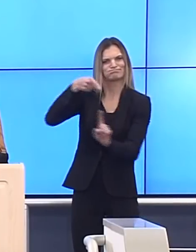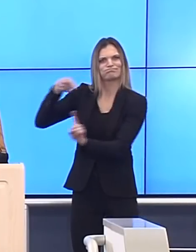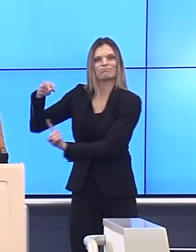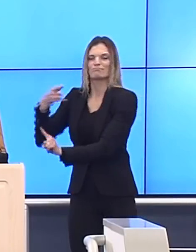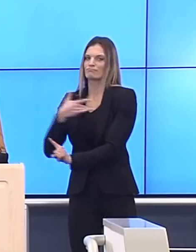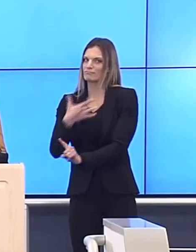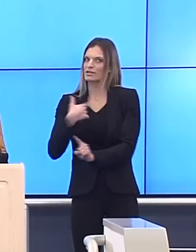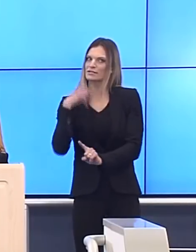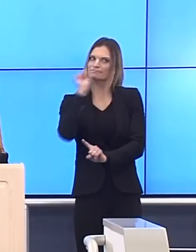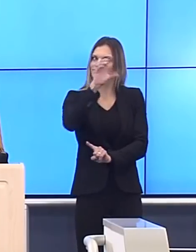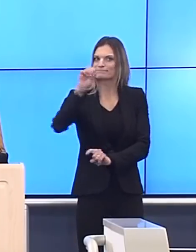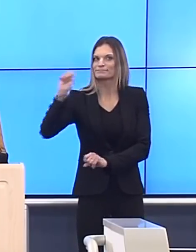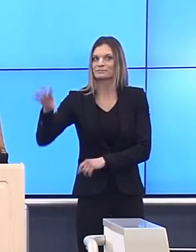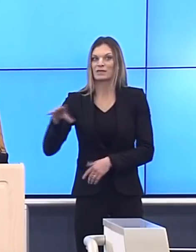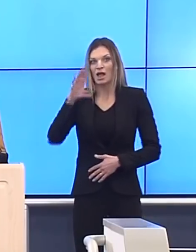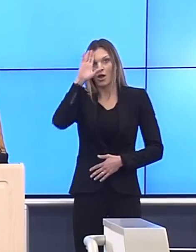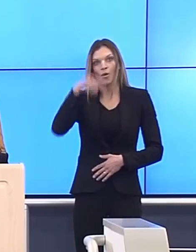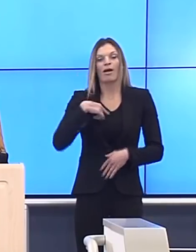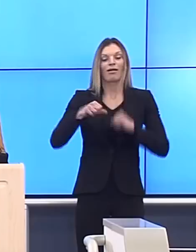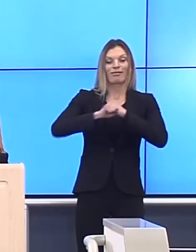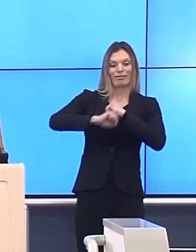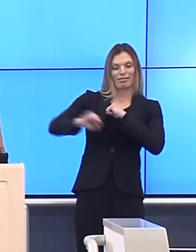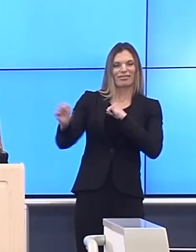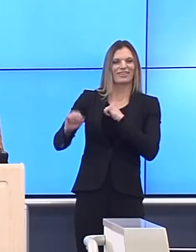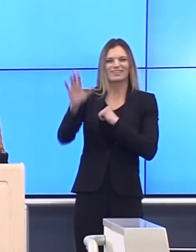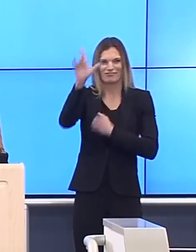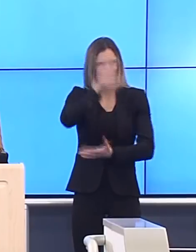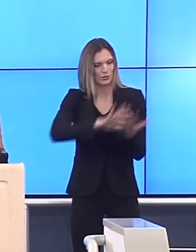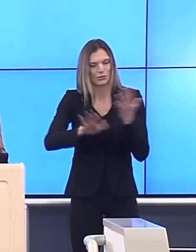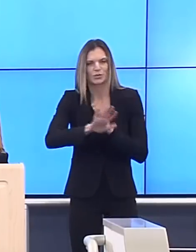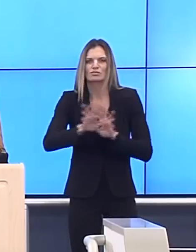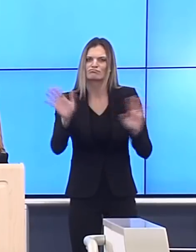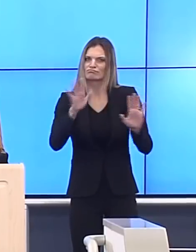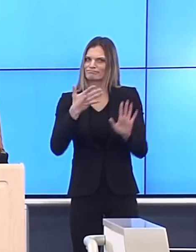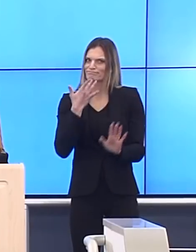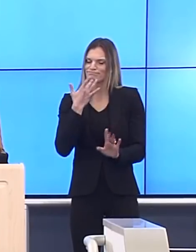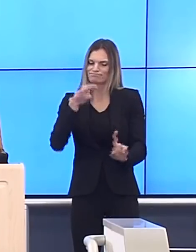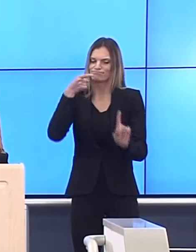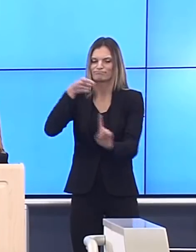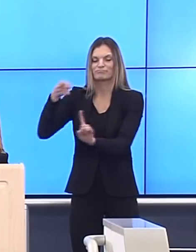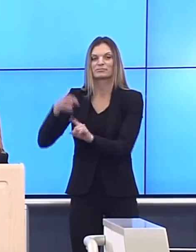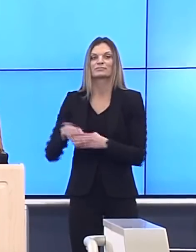LIKE TO KEEP MY COMMENTS OF THESE PRESS CONFERENCES. SUS INC BECAUSE I KNOW HOW